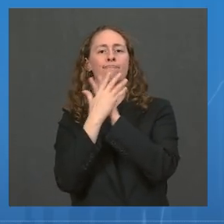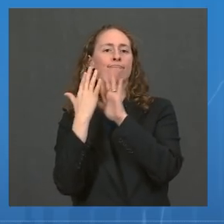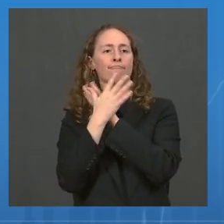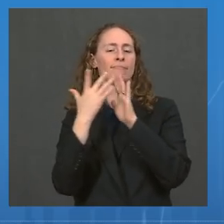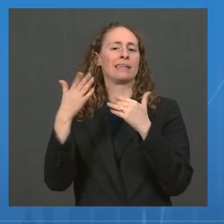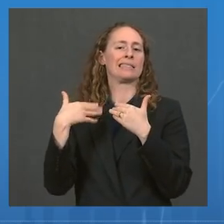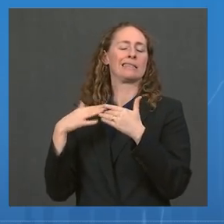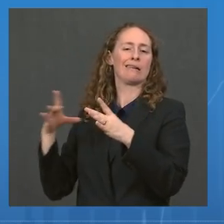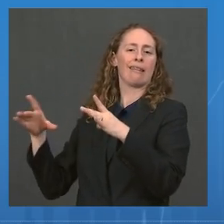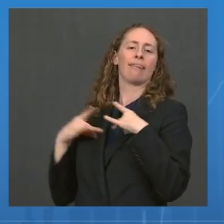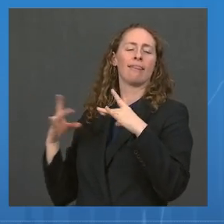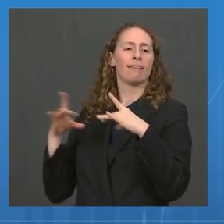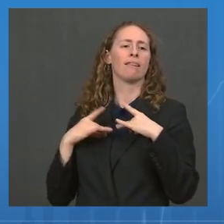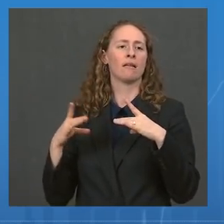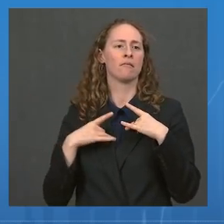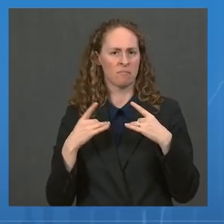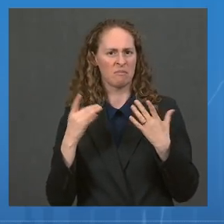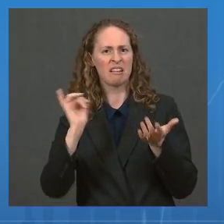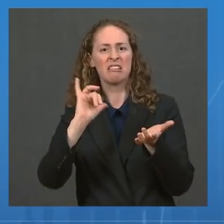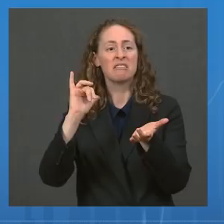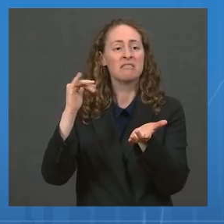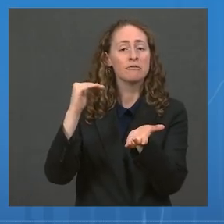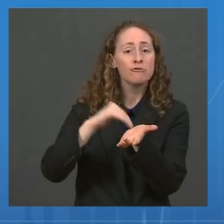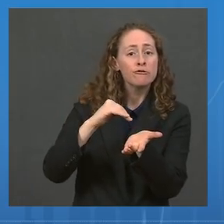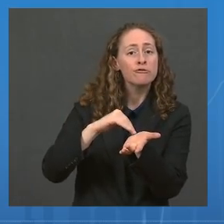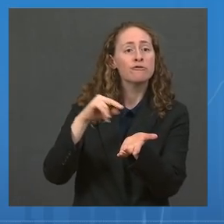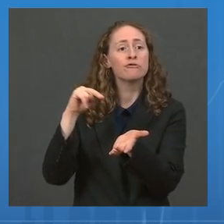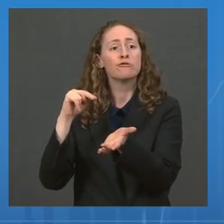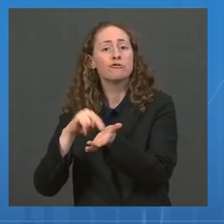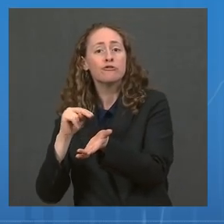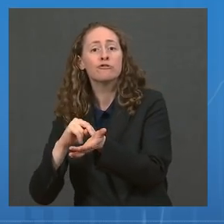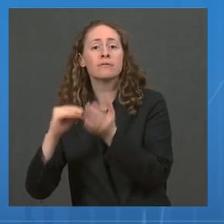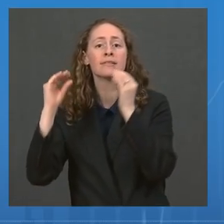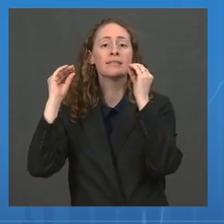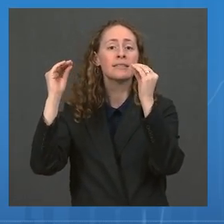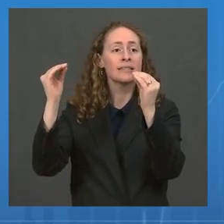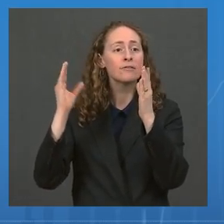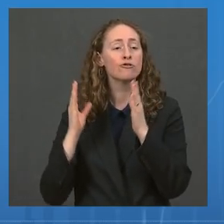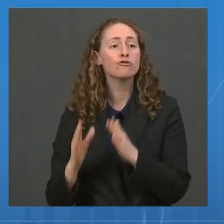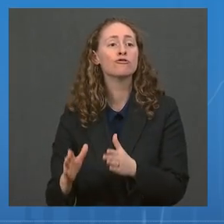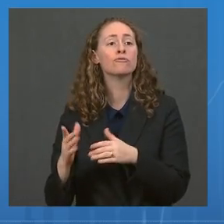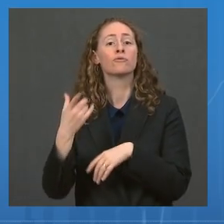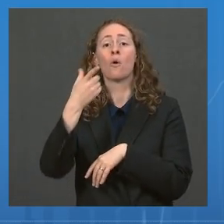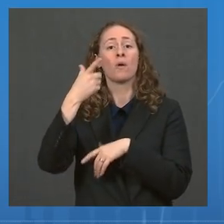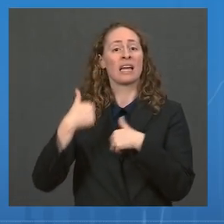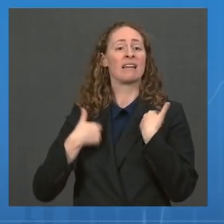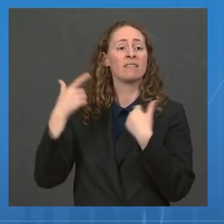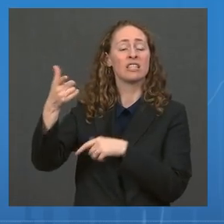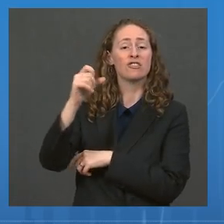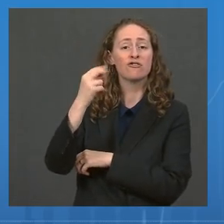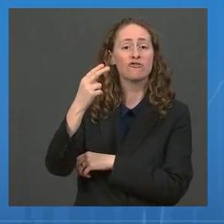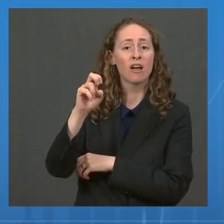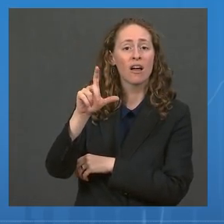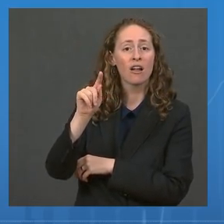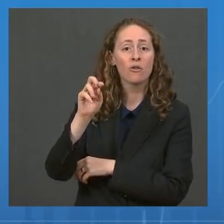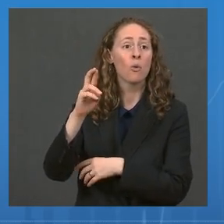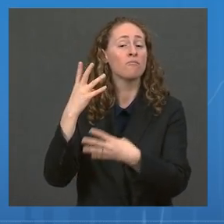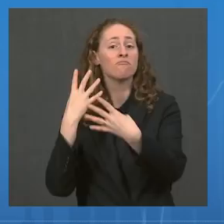This includes healthcare workers, teachers, those living in shelters and prisons, and grocery store workers.